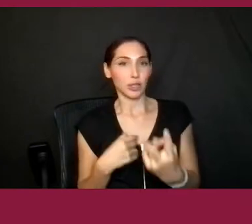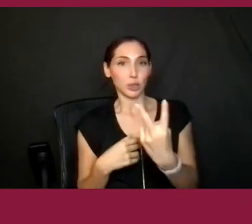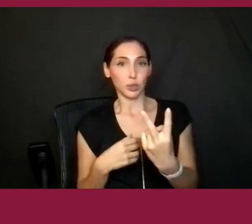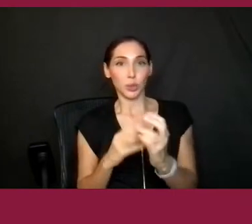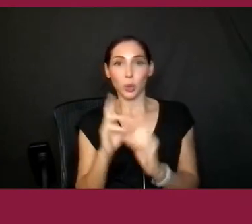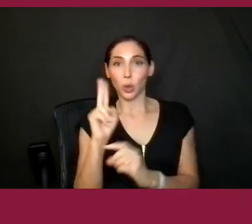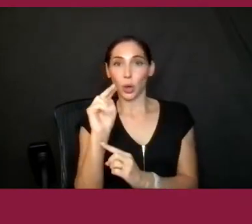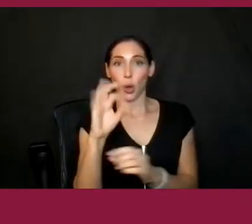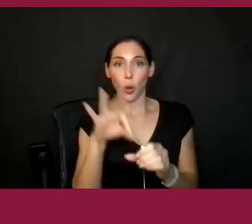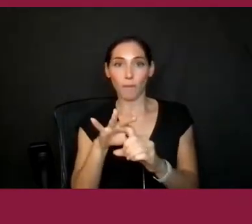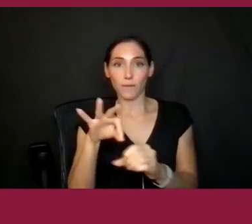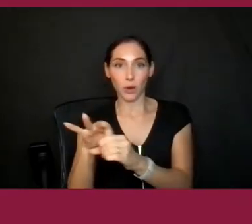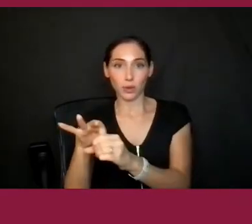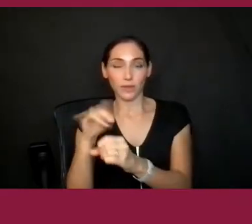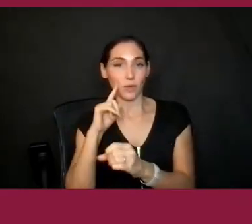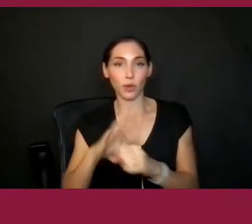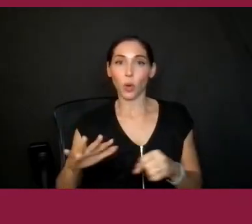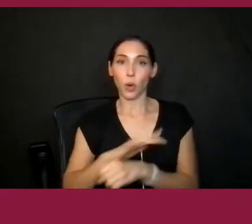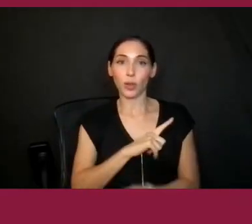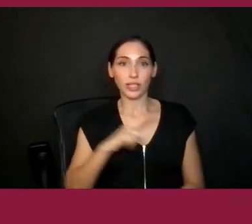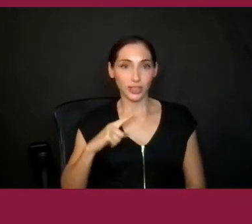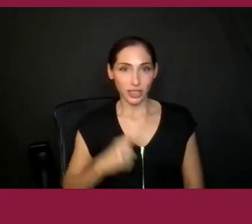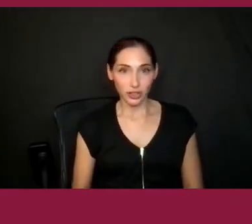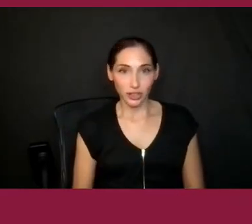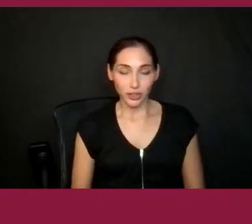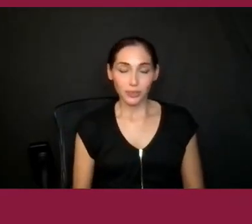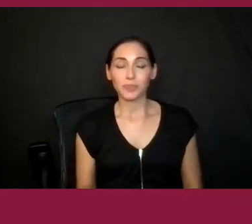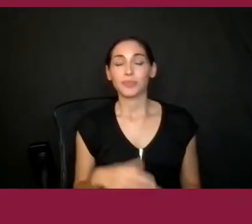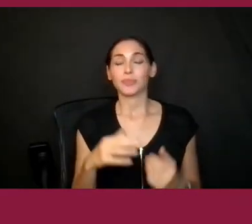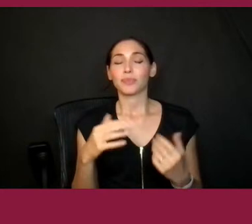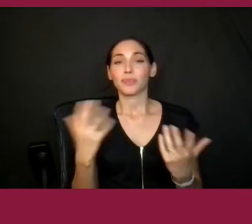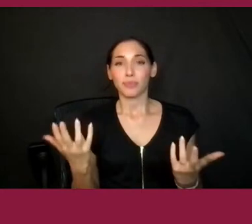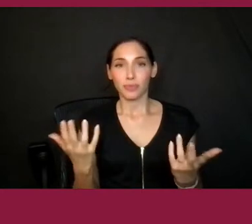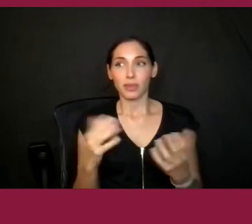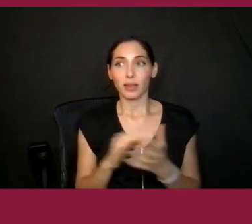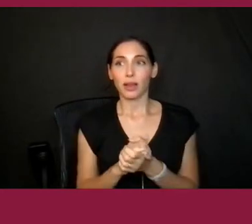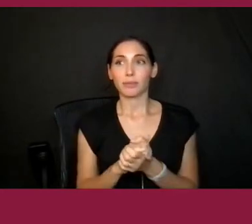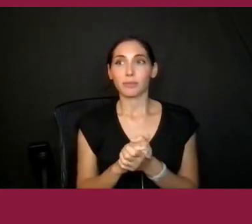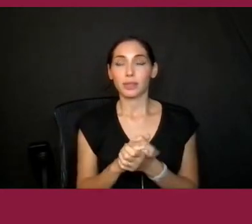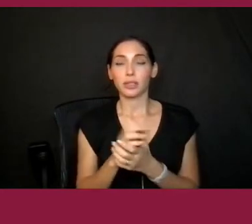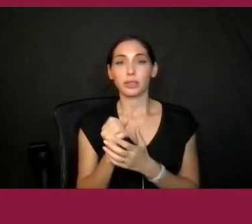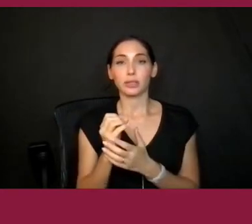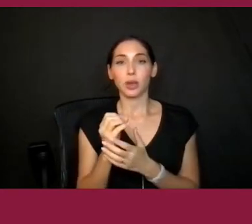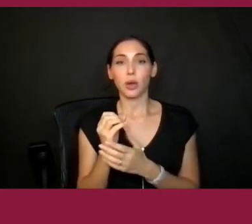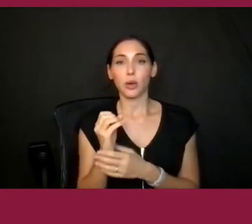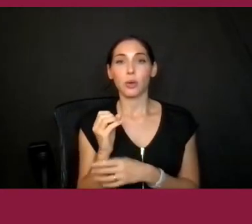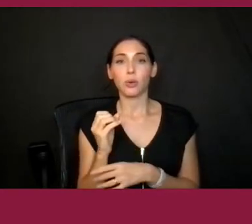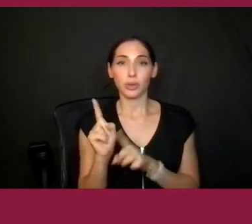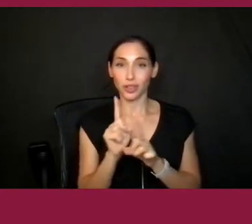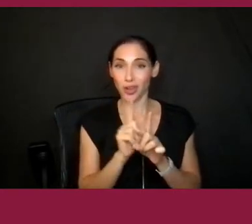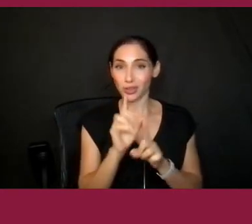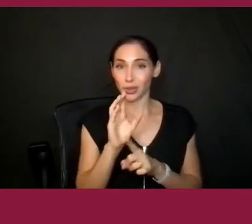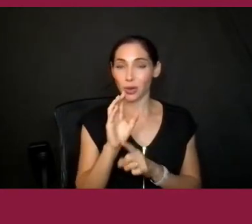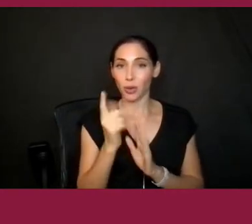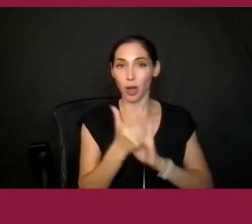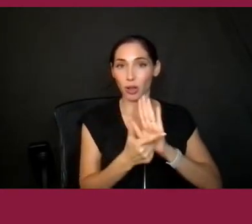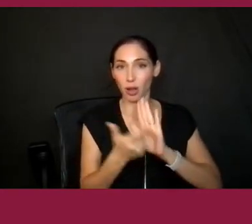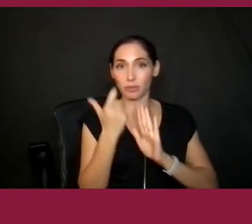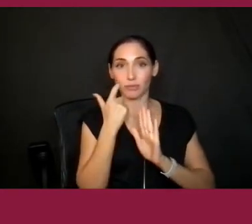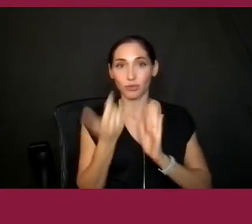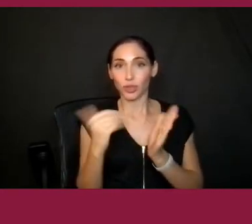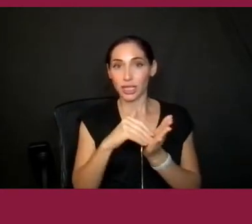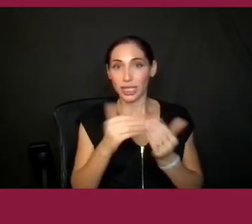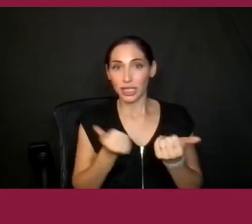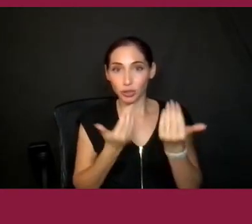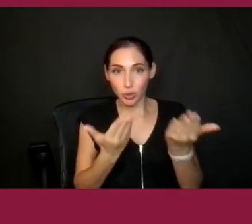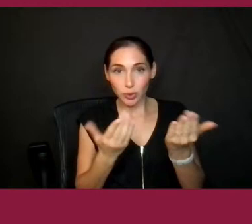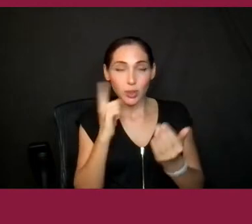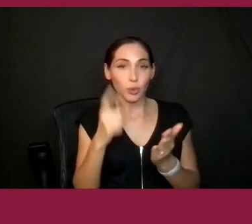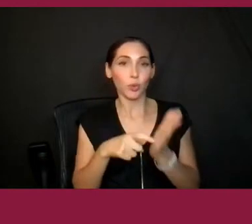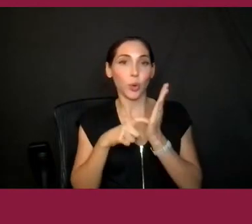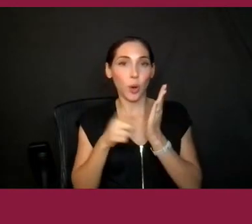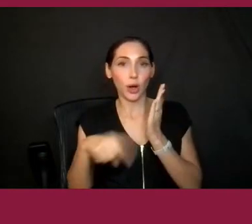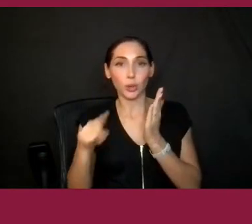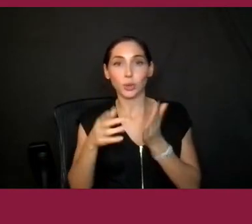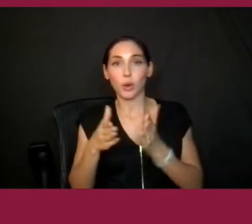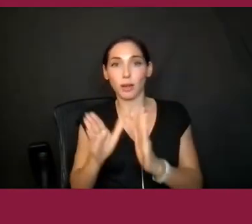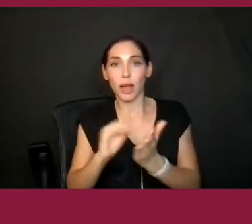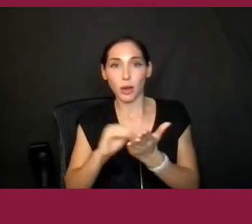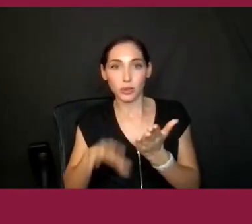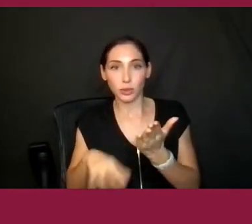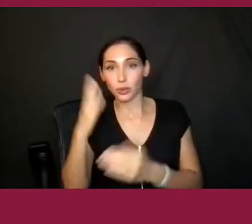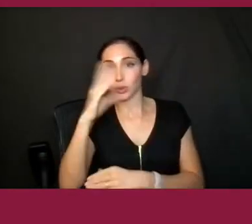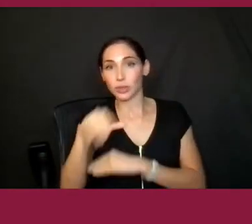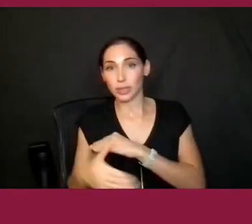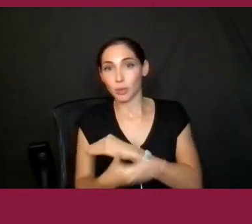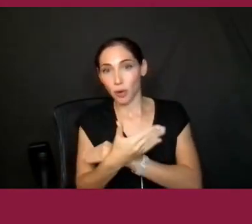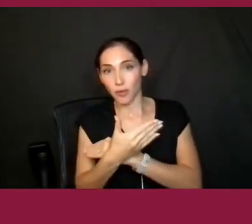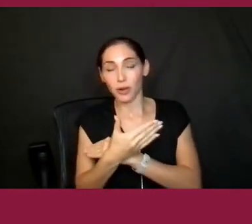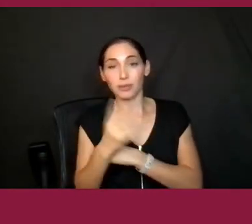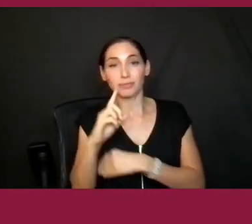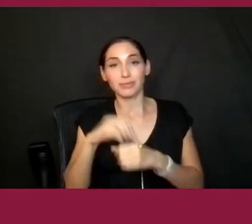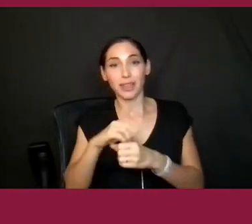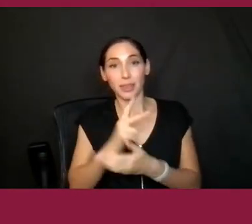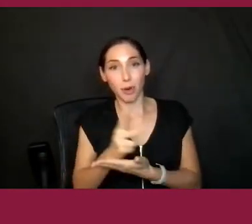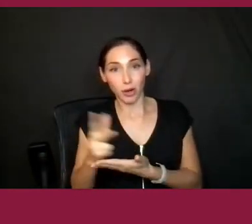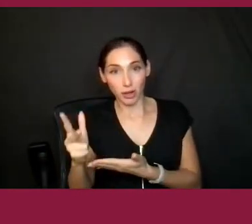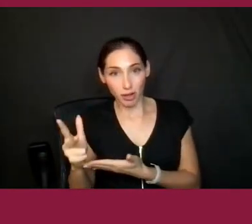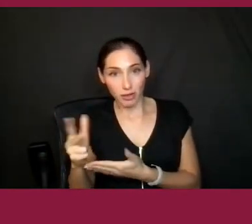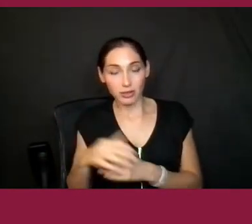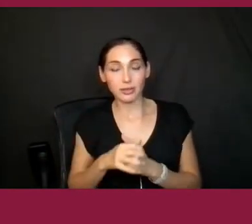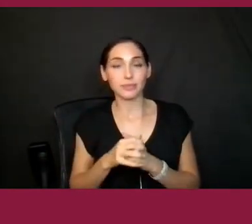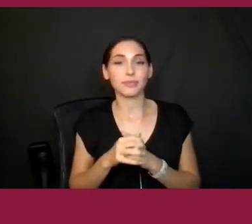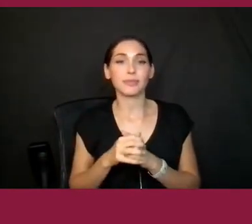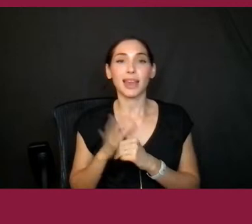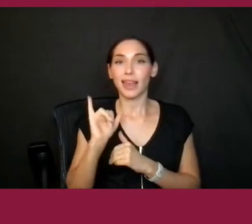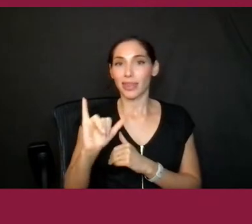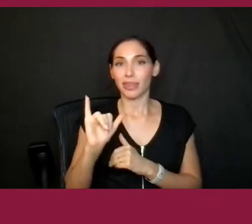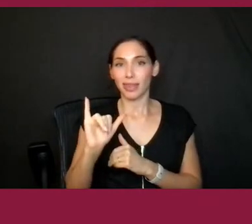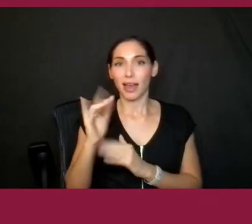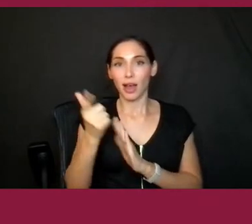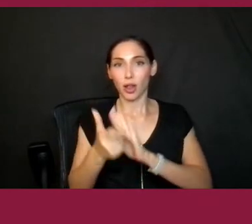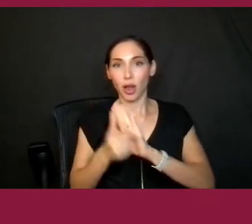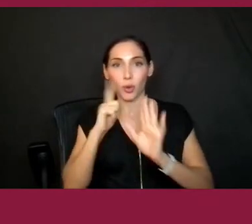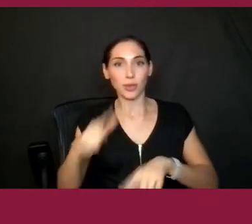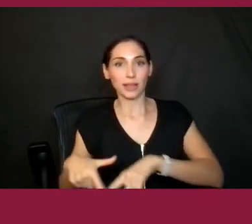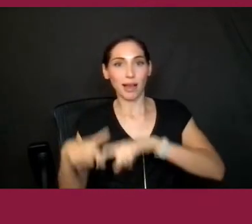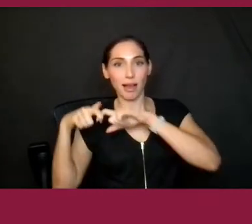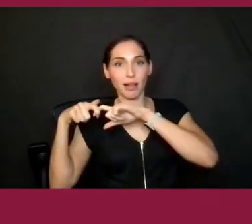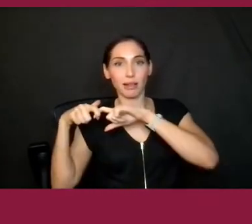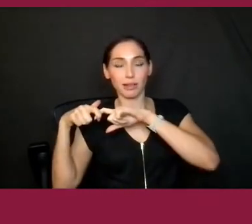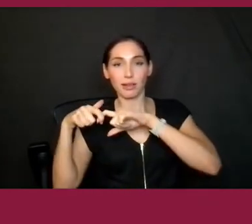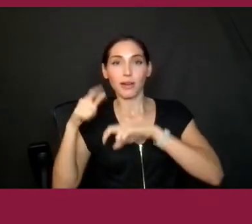the entire legislature. Uh, so there was also a bill that was reintroduced that would have required you allow students to sleep over night in your parking lots. Uh, this bill was held in appropriations.